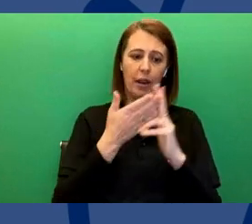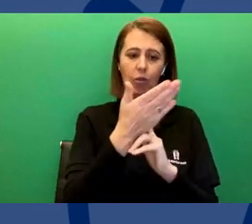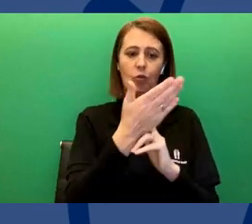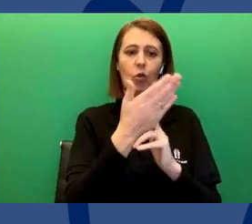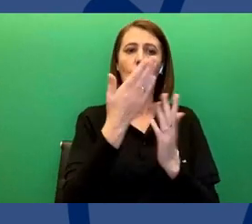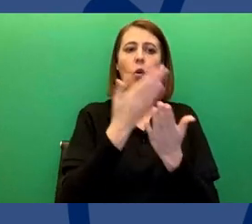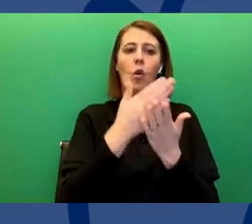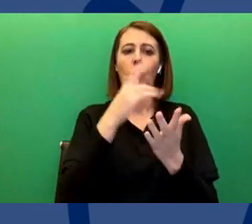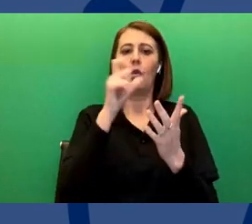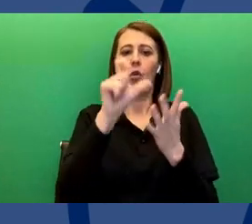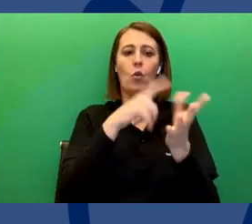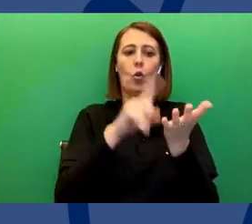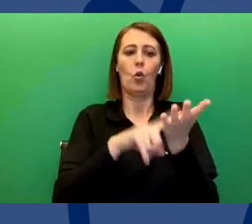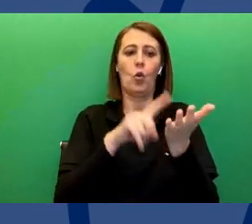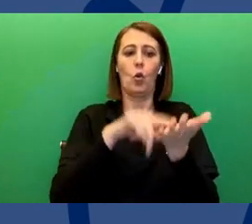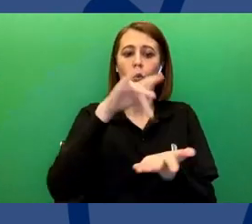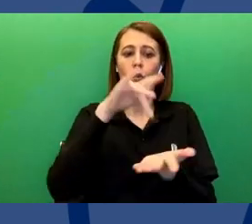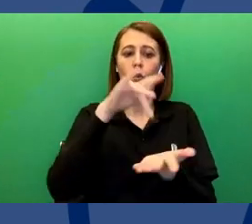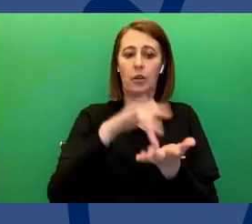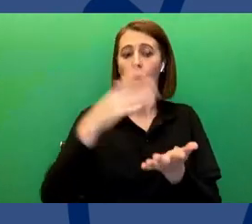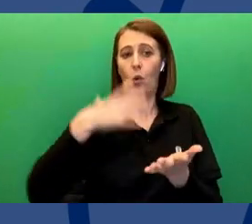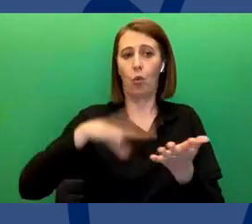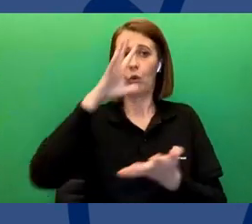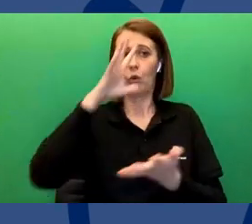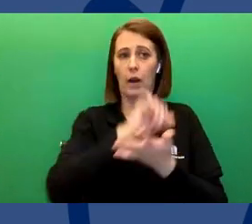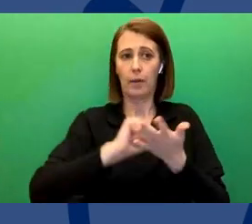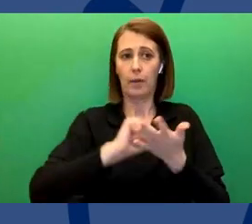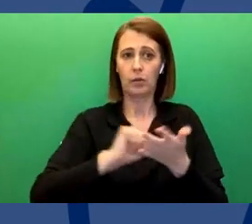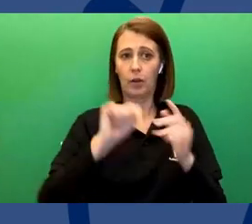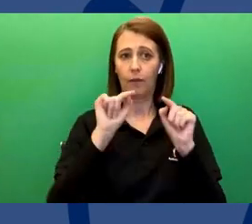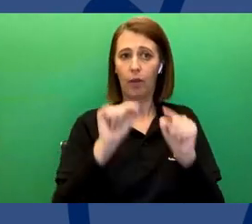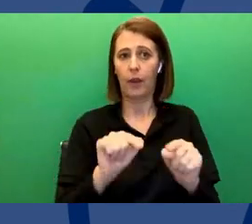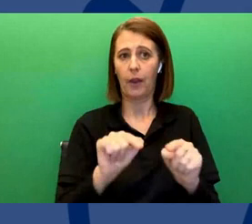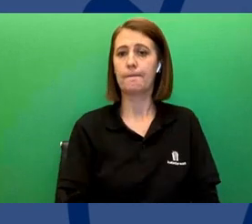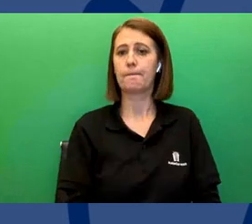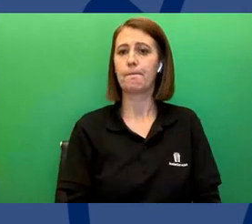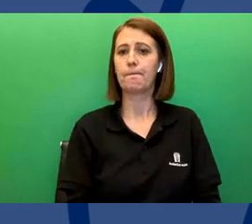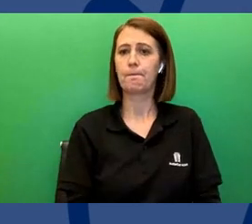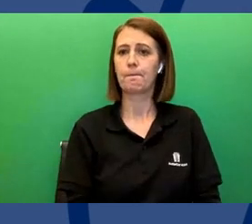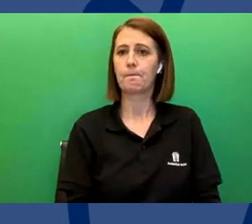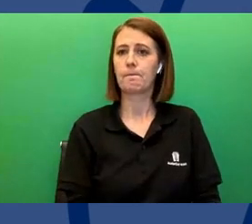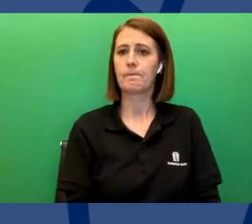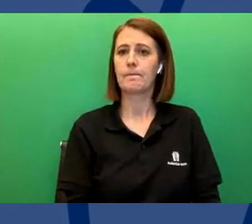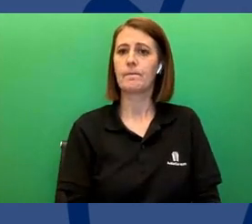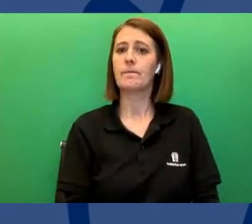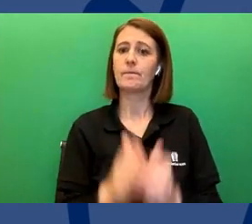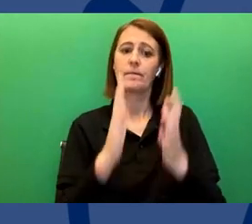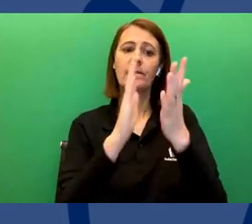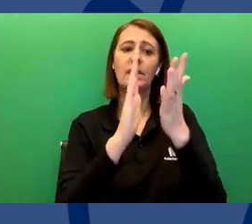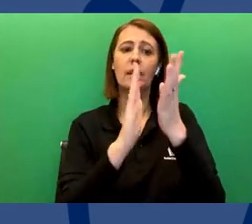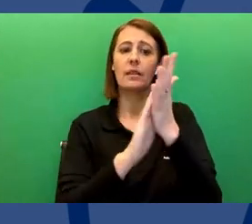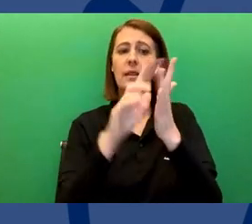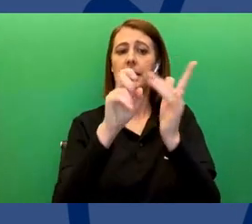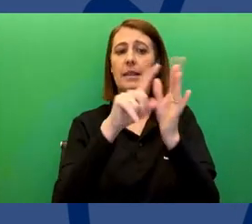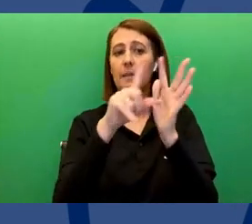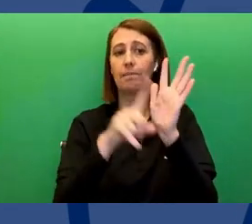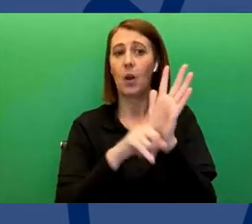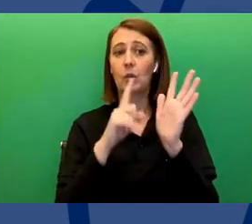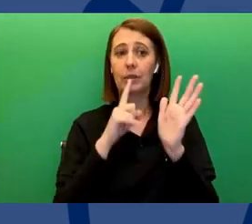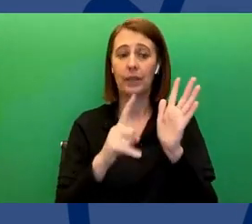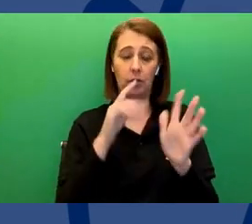I want to apologise for that. As Michael said, we've really scrambled to get these programs